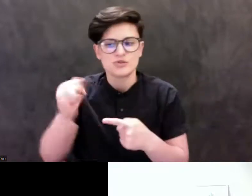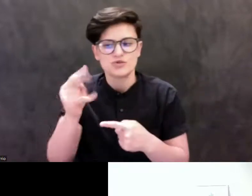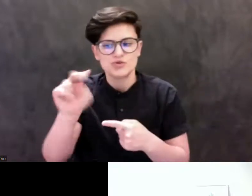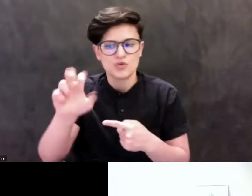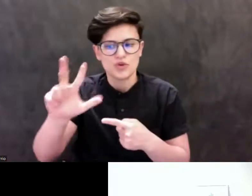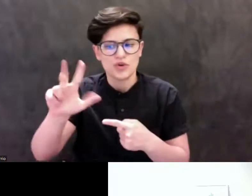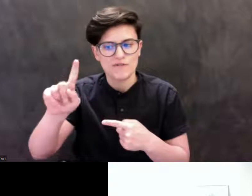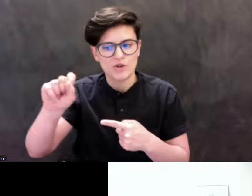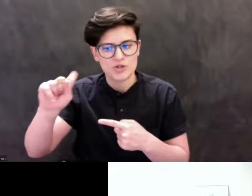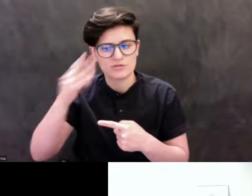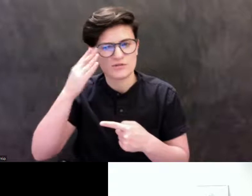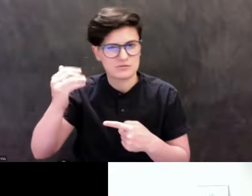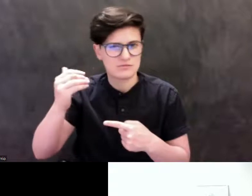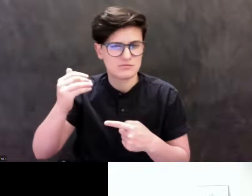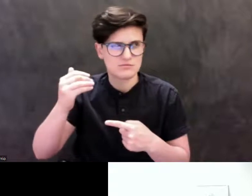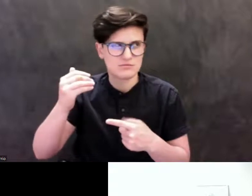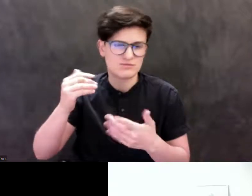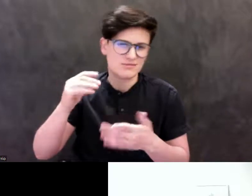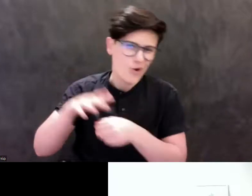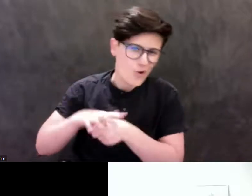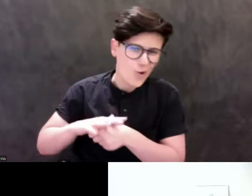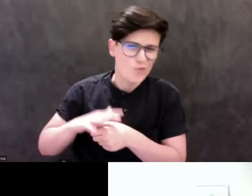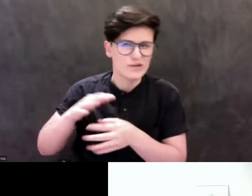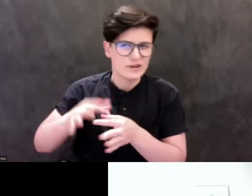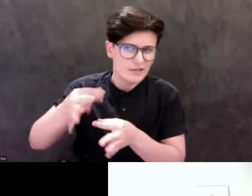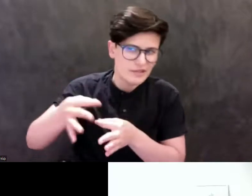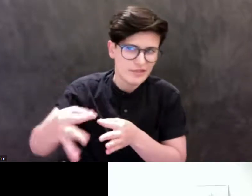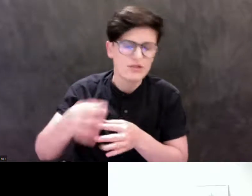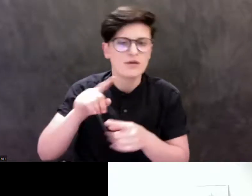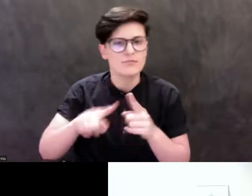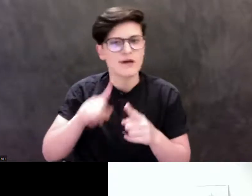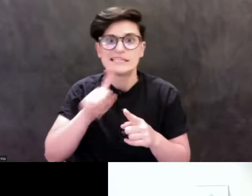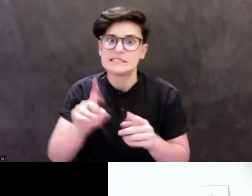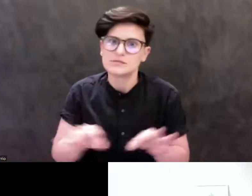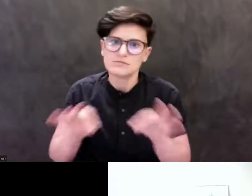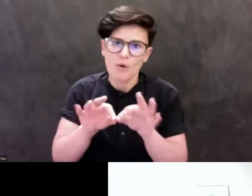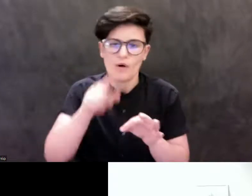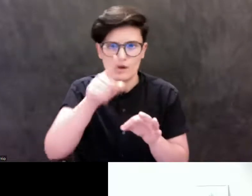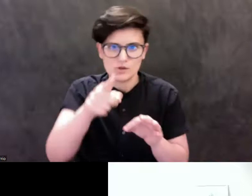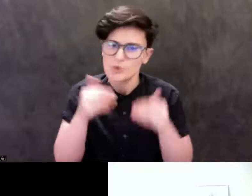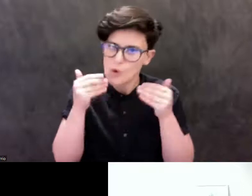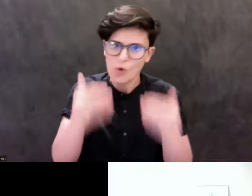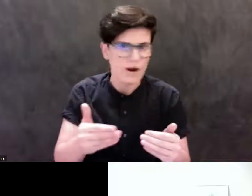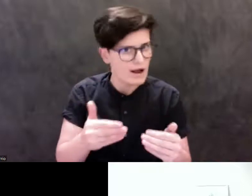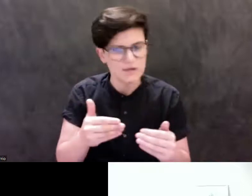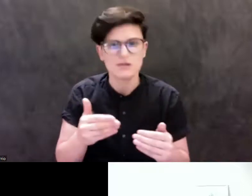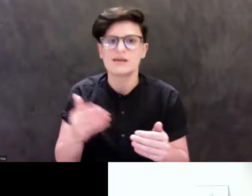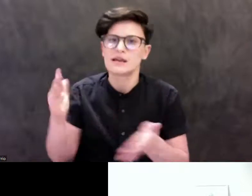and all the issues that have come up. It's really important to get all those programs now.